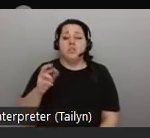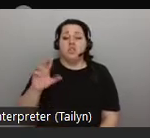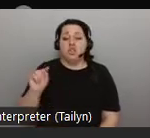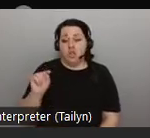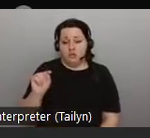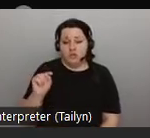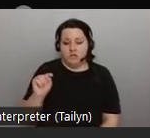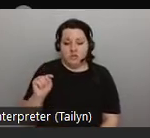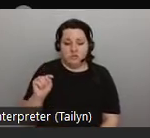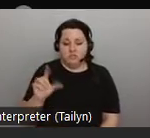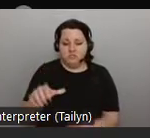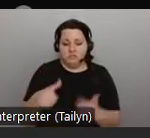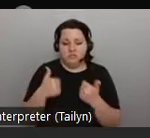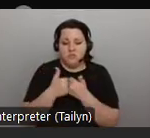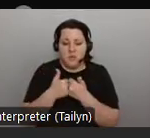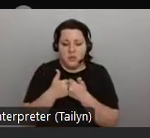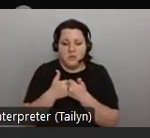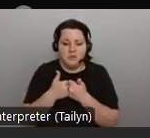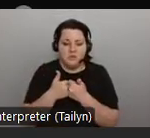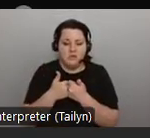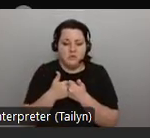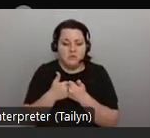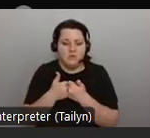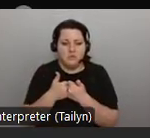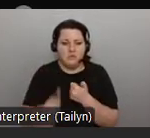critical and important to do, like the repeating had arose. -- Header rows